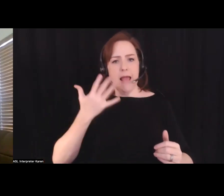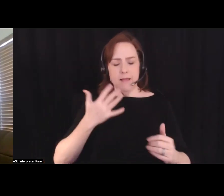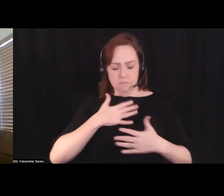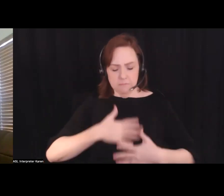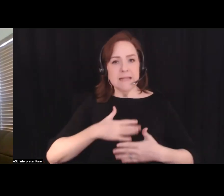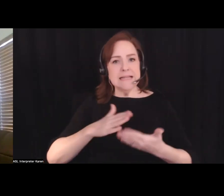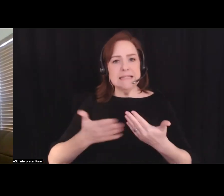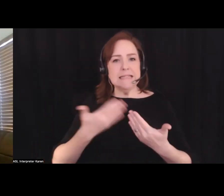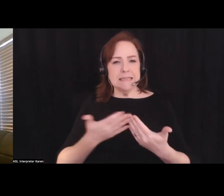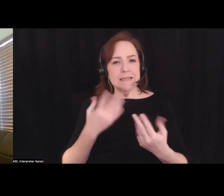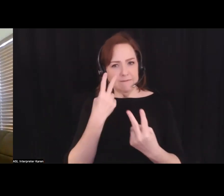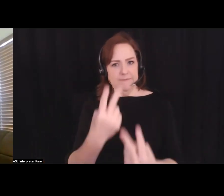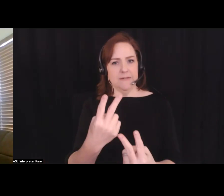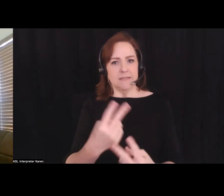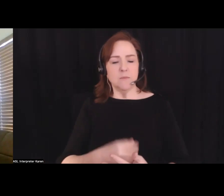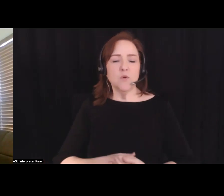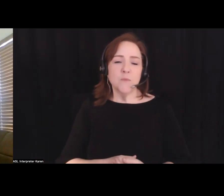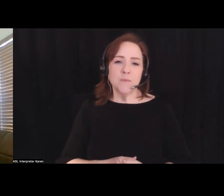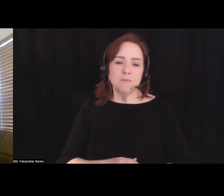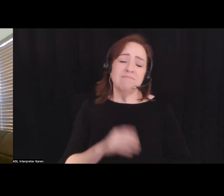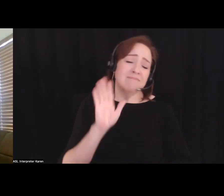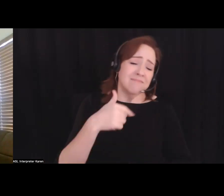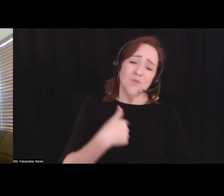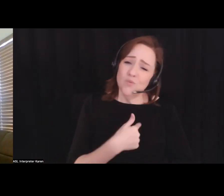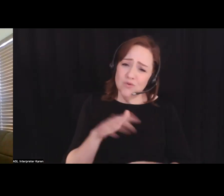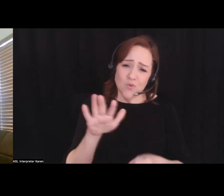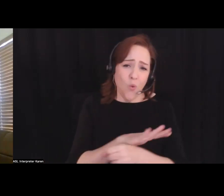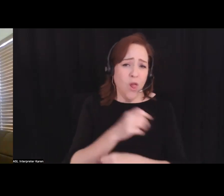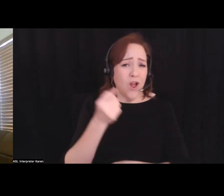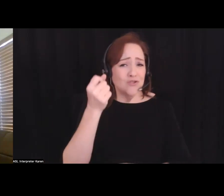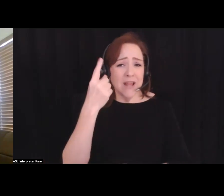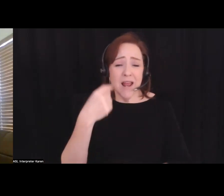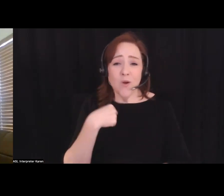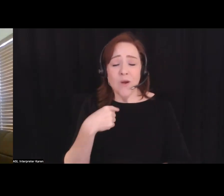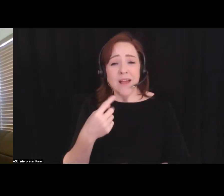with people we totally understand when we when we look back at the the face mask that you need